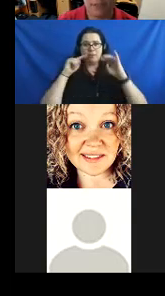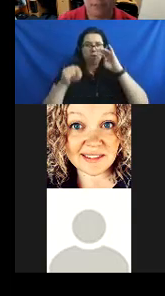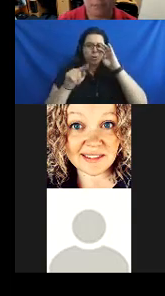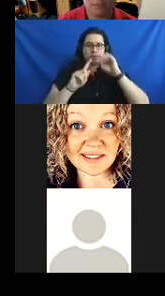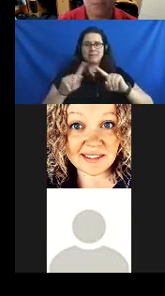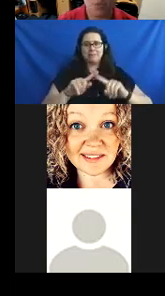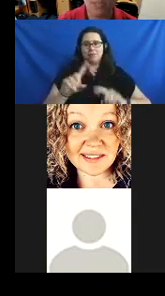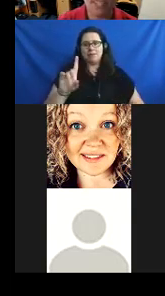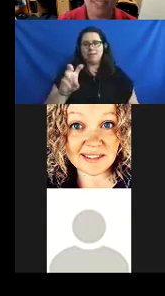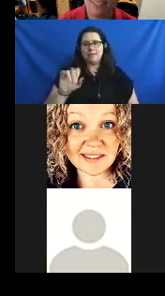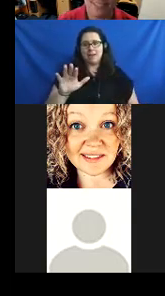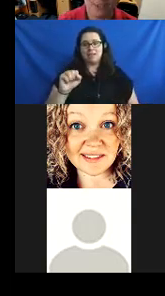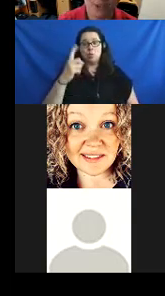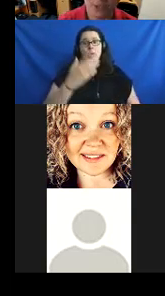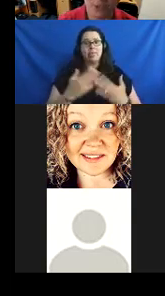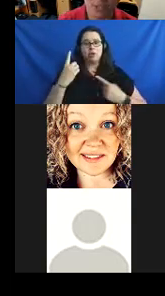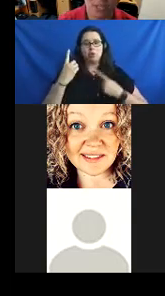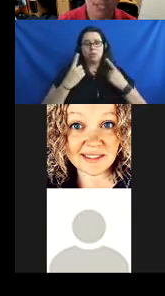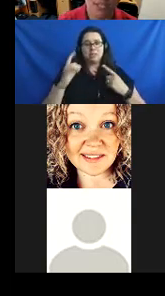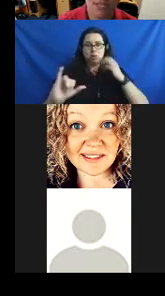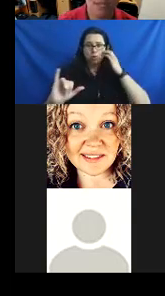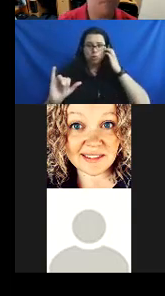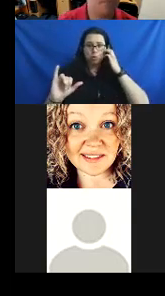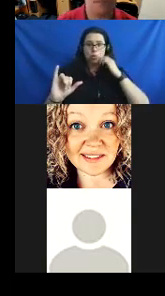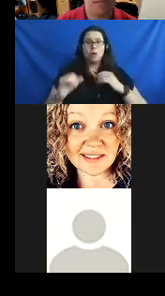ONE THING TO CONSIDER ALSO IS MANY MOBILE DEVICES, DEPENDING